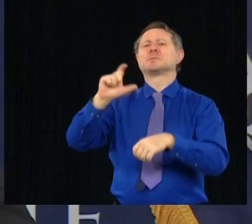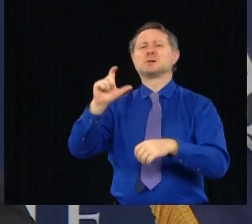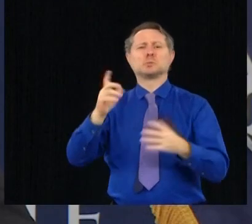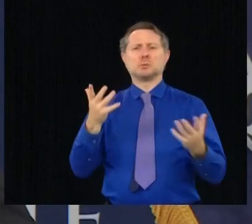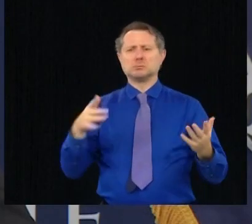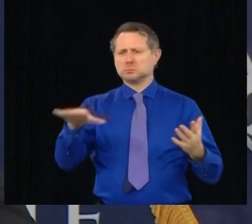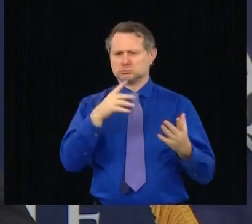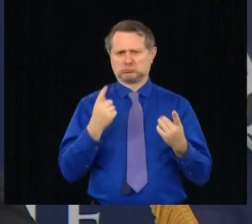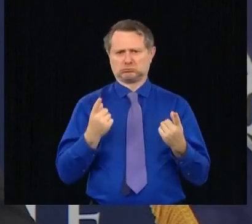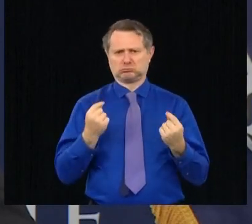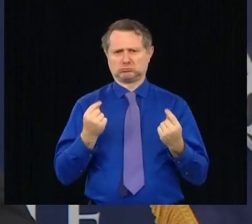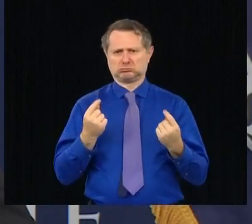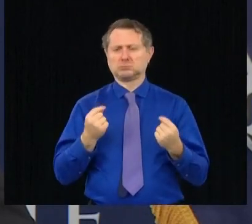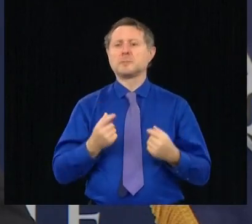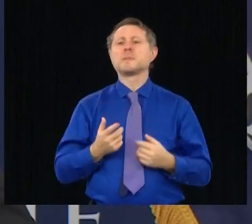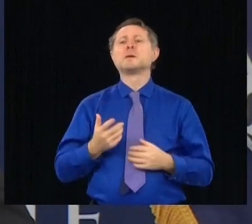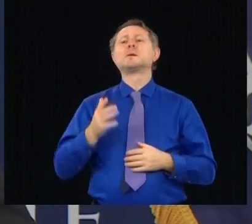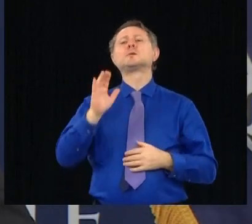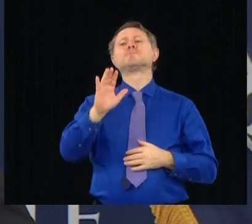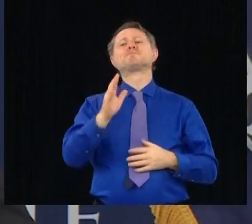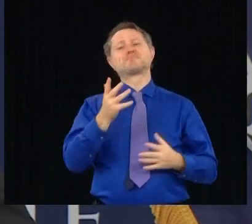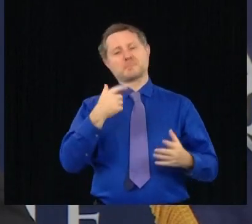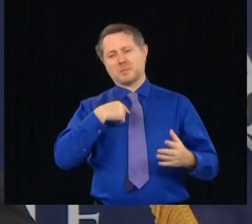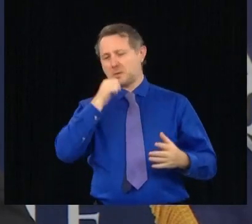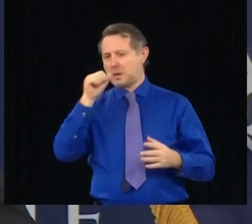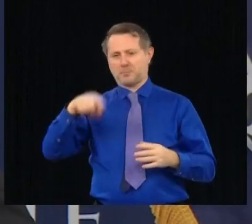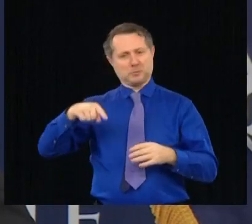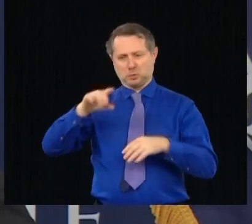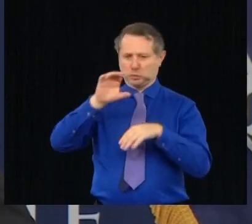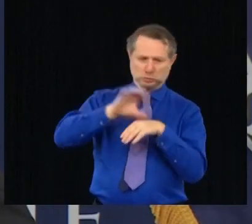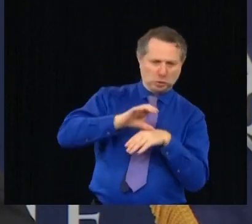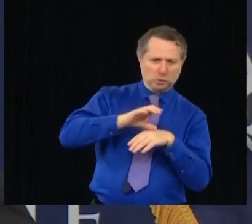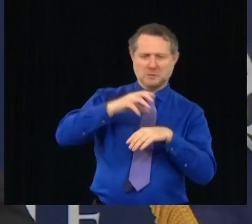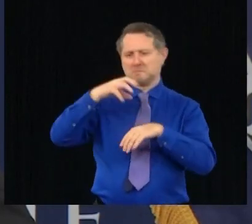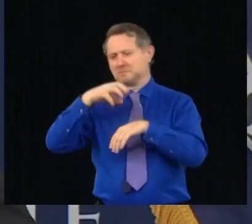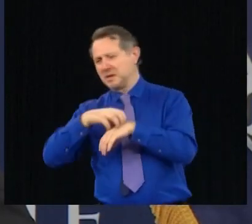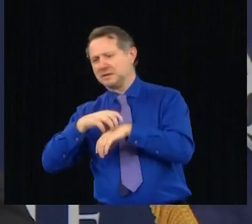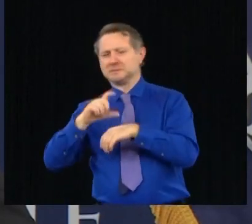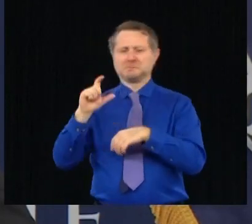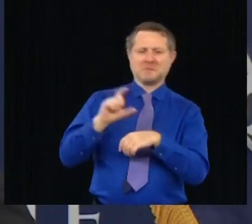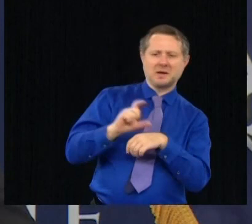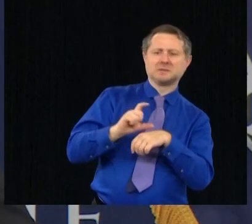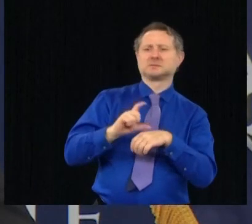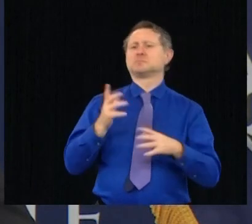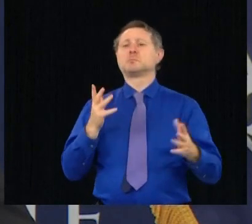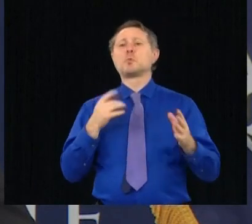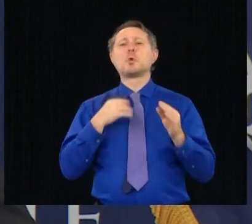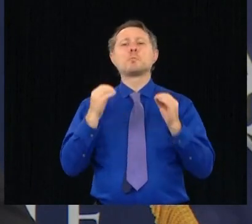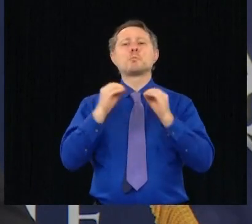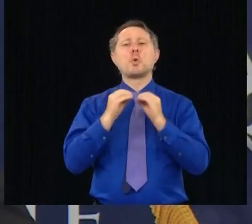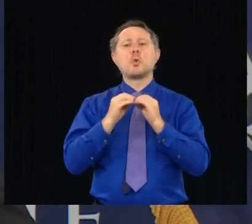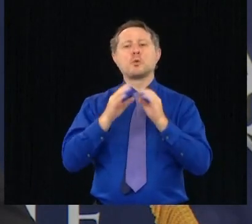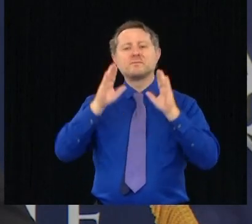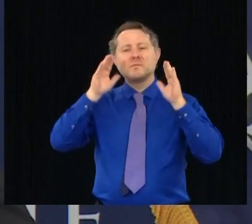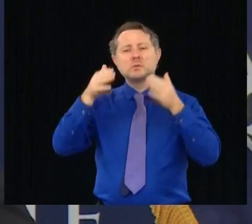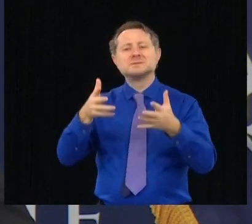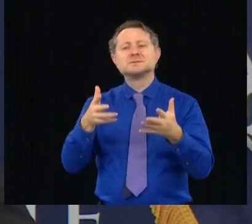LOOKING FOR GUIDANCE, WHAT CAN